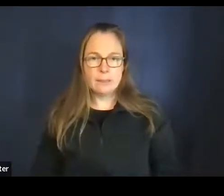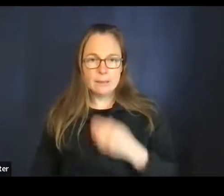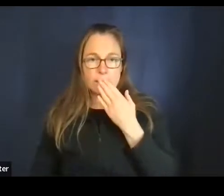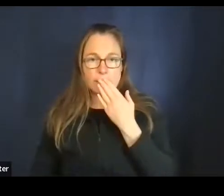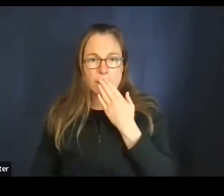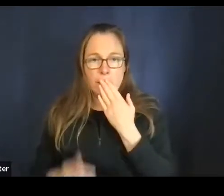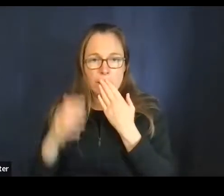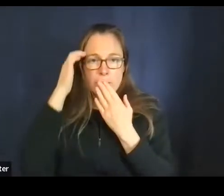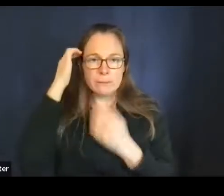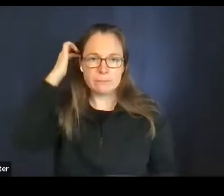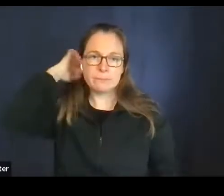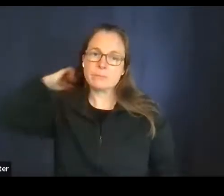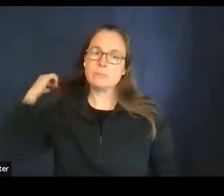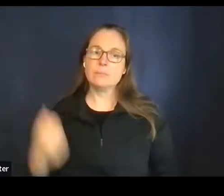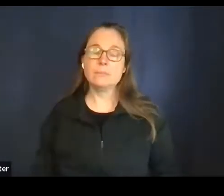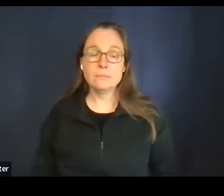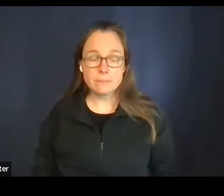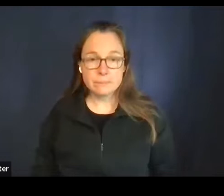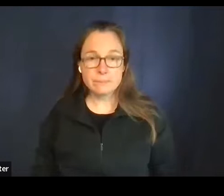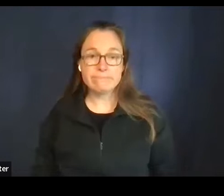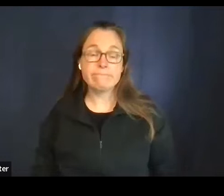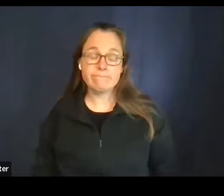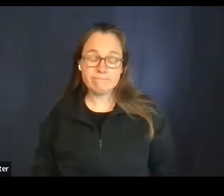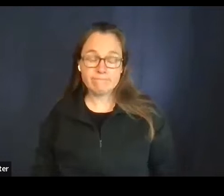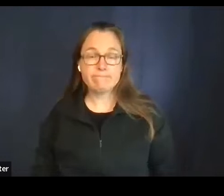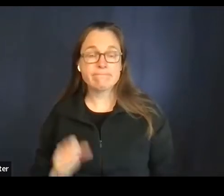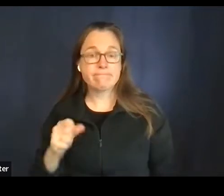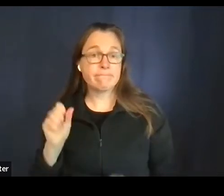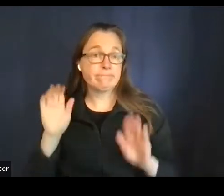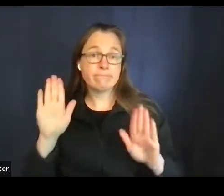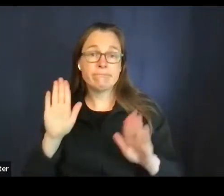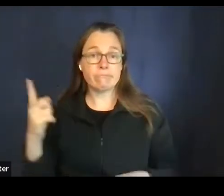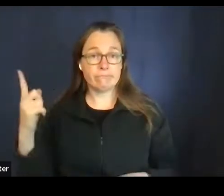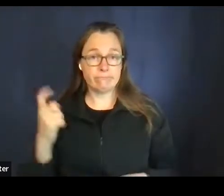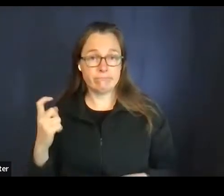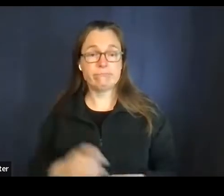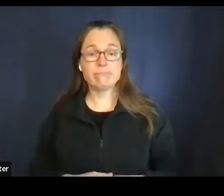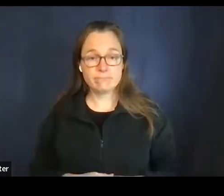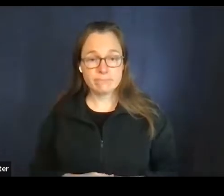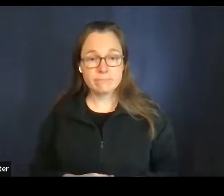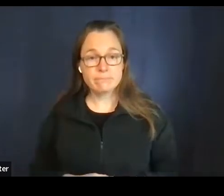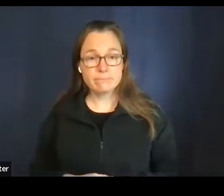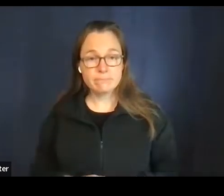Well, that's a great question. First of all, we are going to be going -- and I may ask